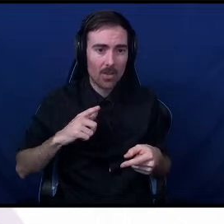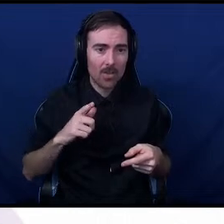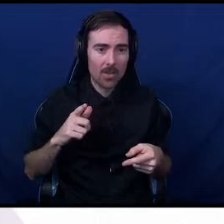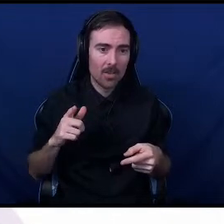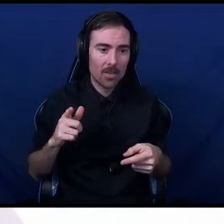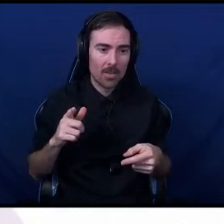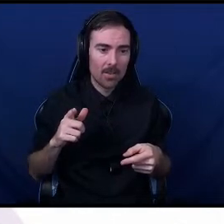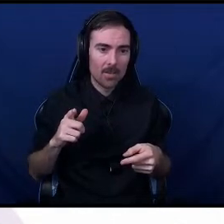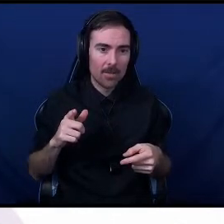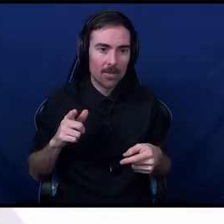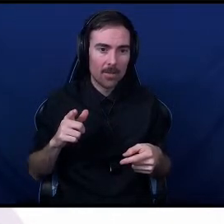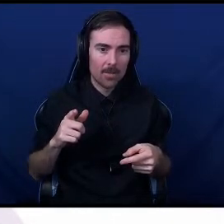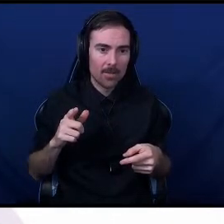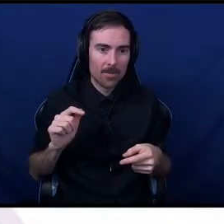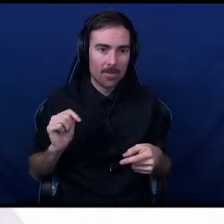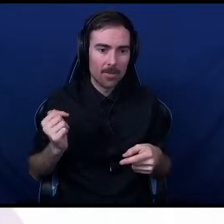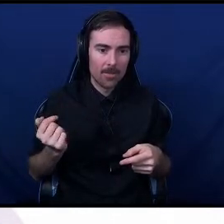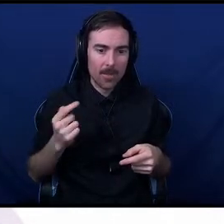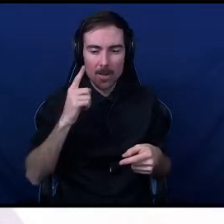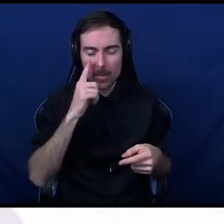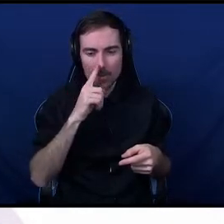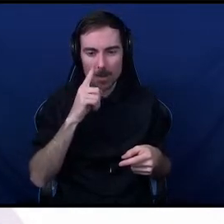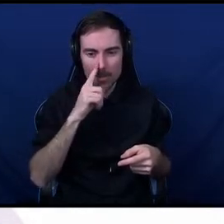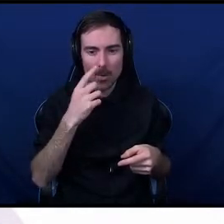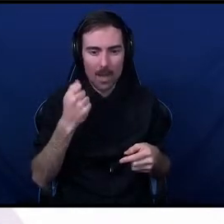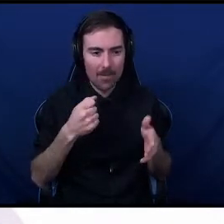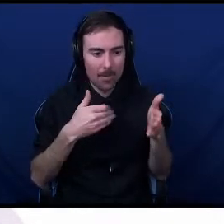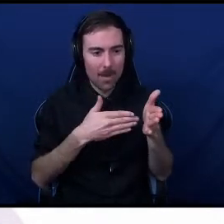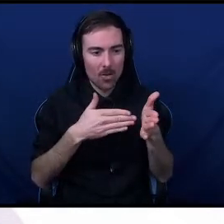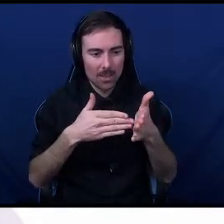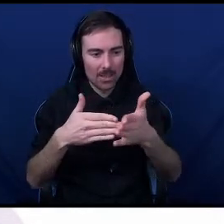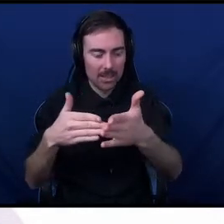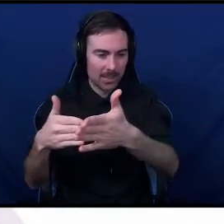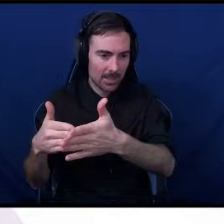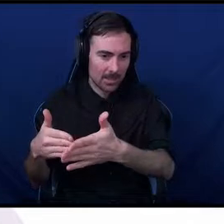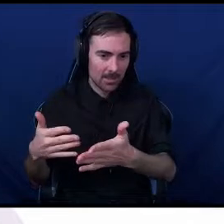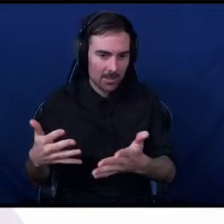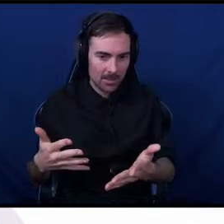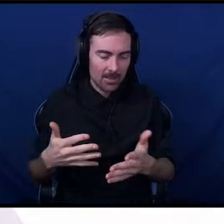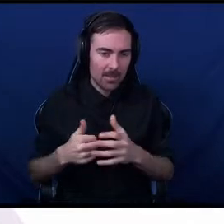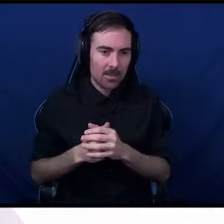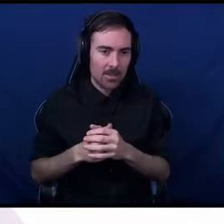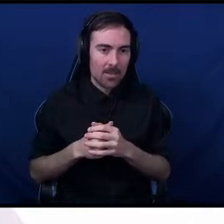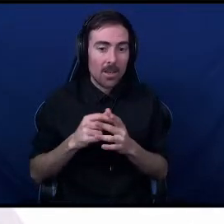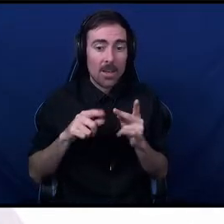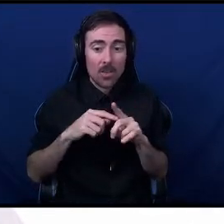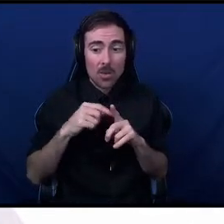in the built environment have, right. And by by looking at it from that perspective, we're putting value on the table.